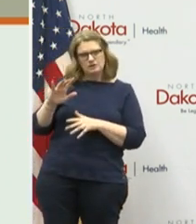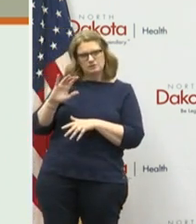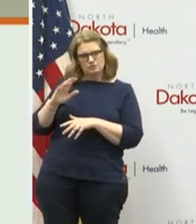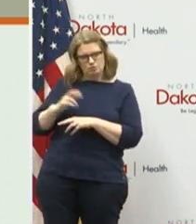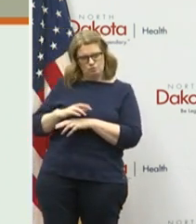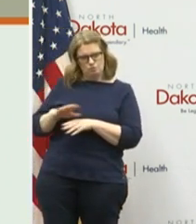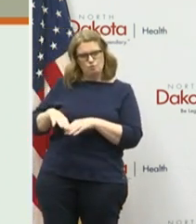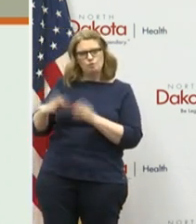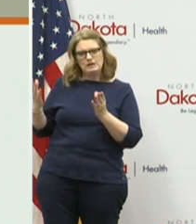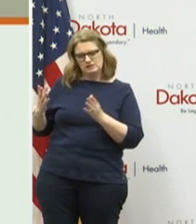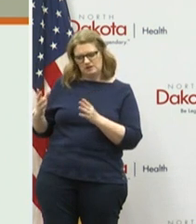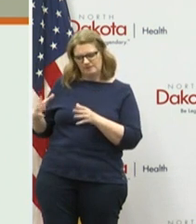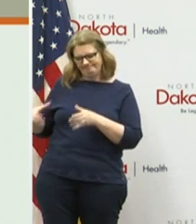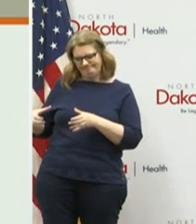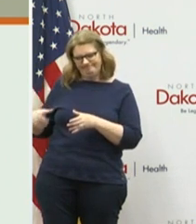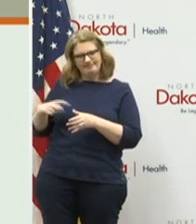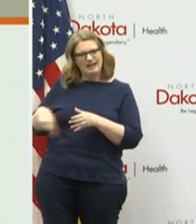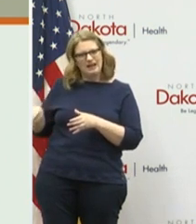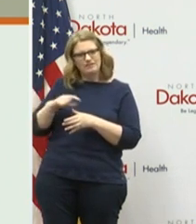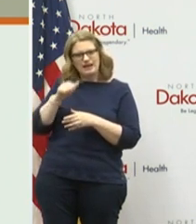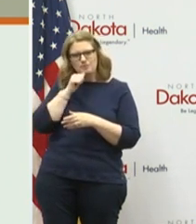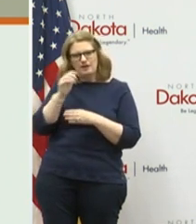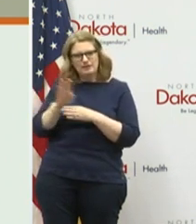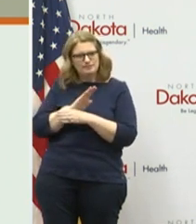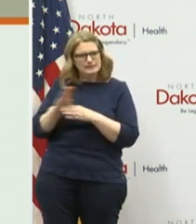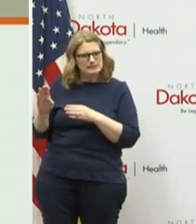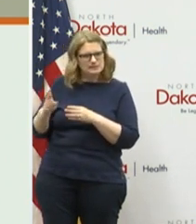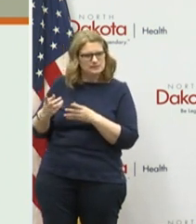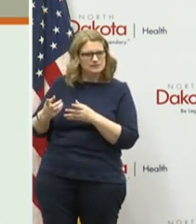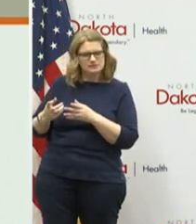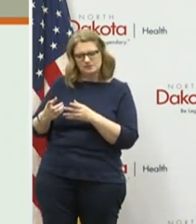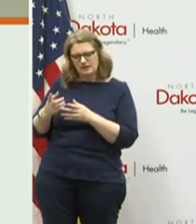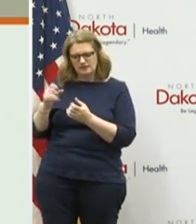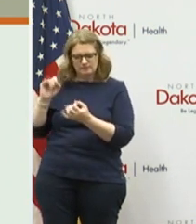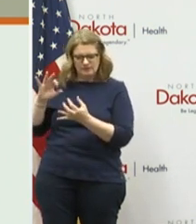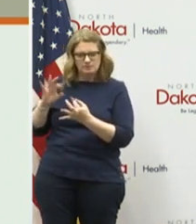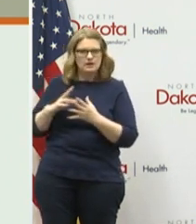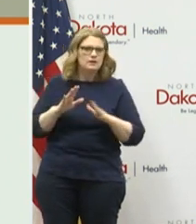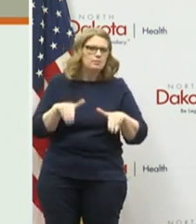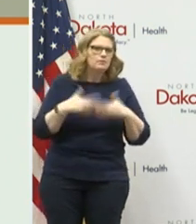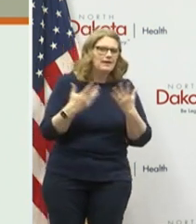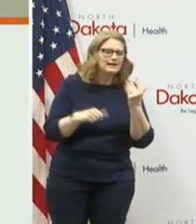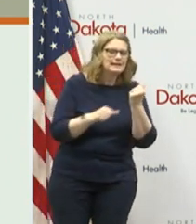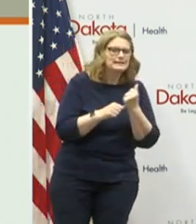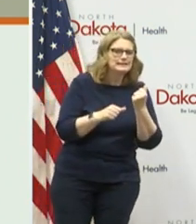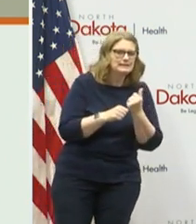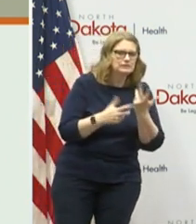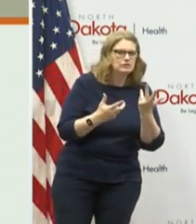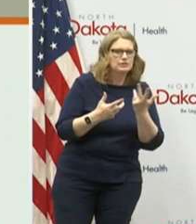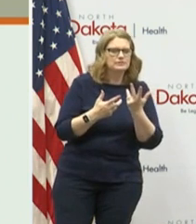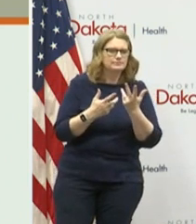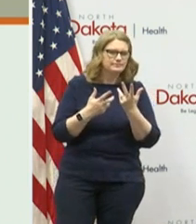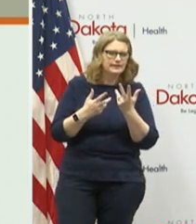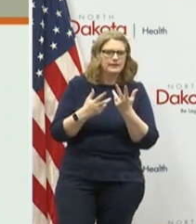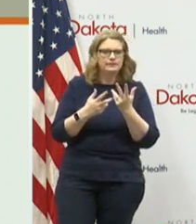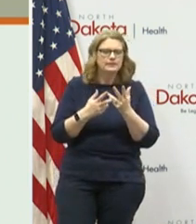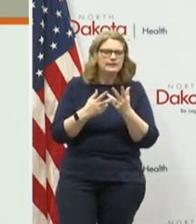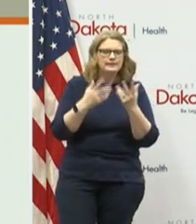THERE ARE INDUSTRY STARTEDS REVISED BASED ON THE TASK FORCE WE SET UP TO THE NORTH DAKOTA SMART RESTART, AND THEY HAVE A